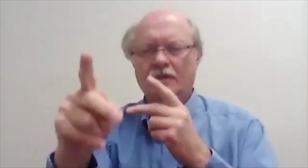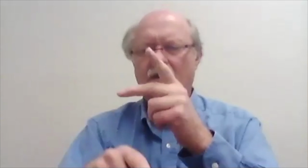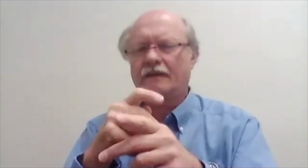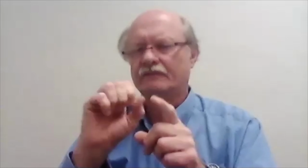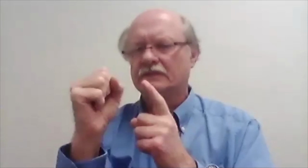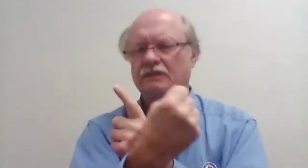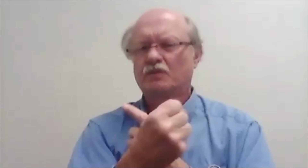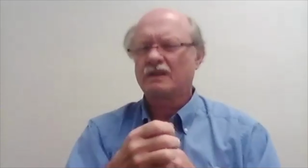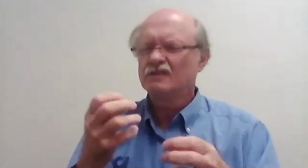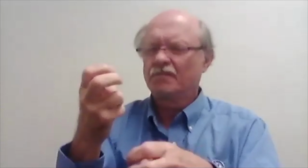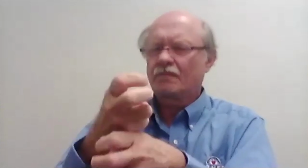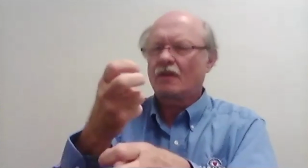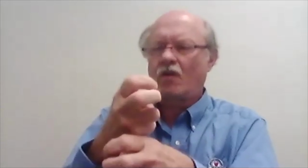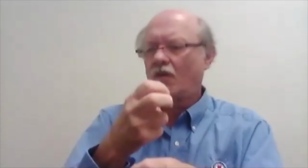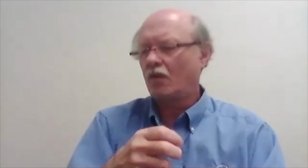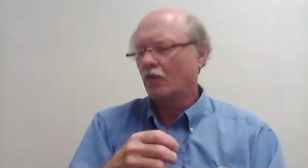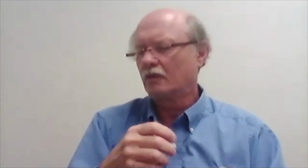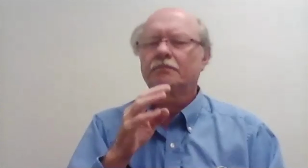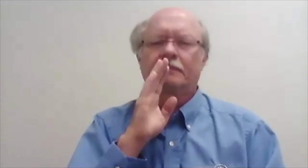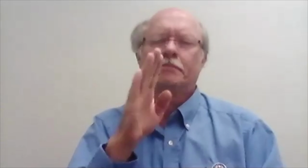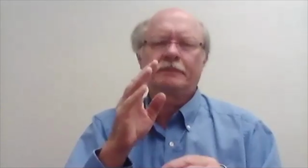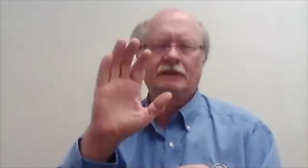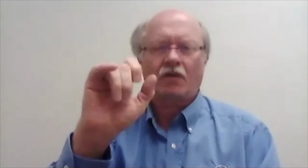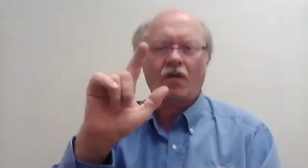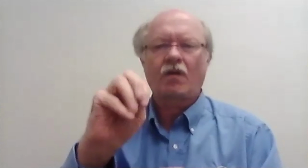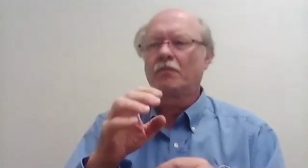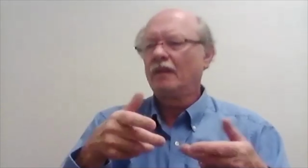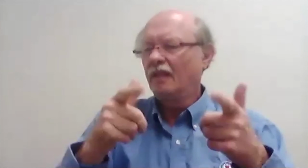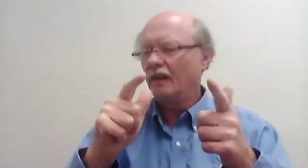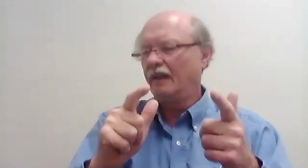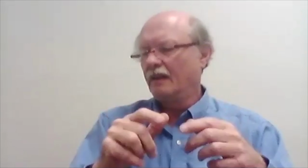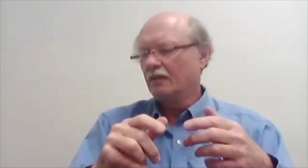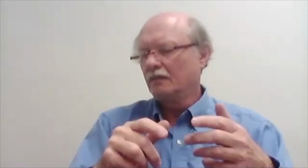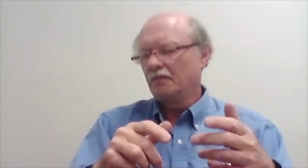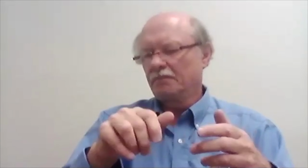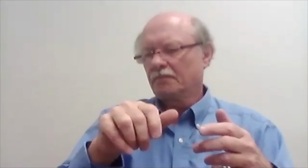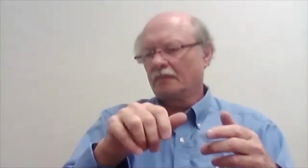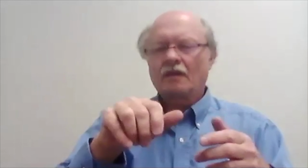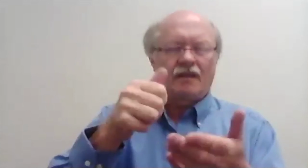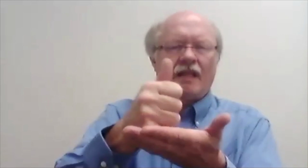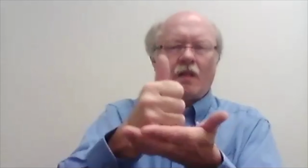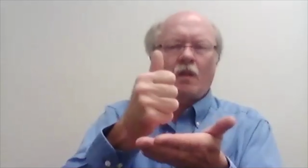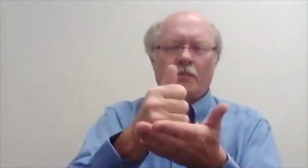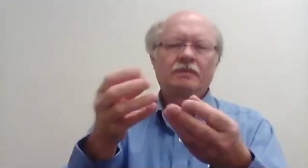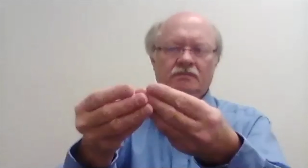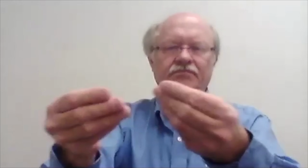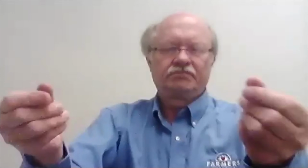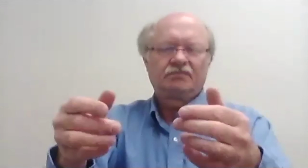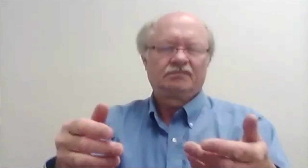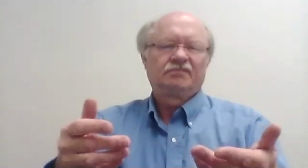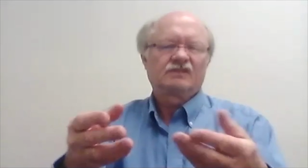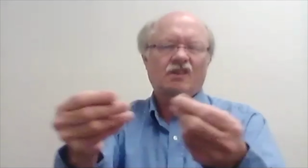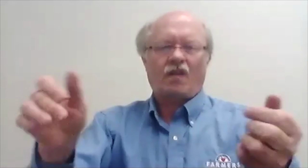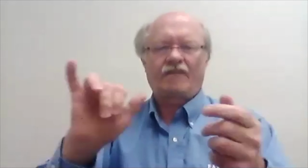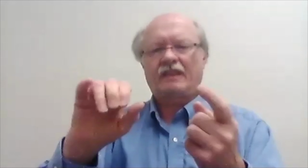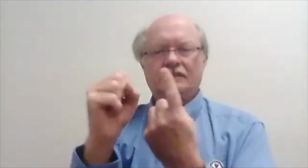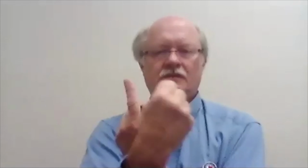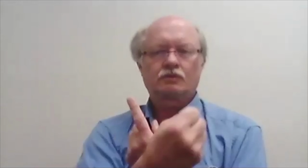That kind of situation is pretty difficult. But regardless, be calm and we'll try to help you solve it.